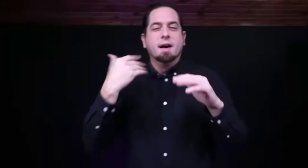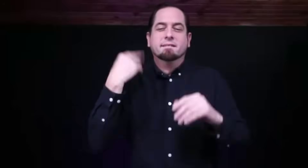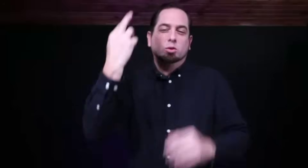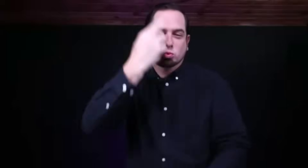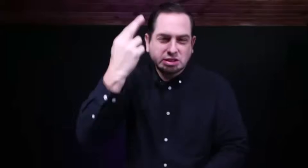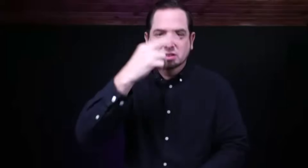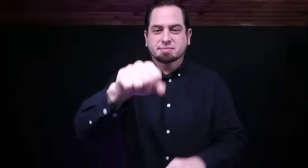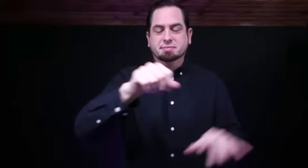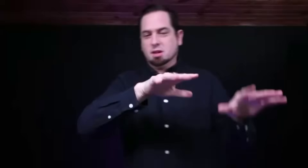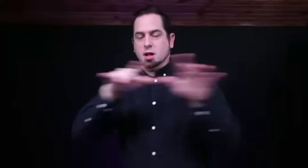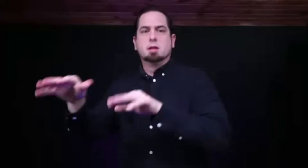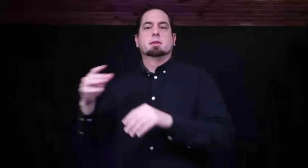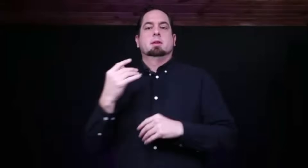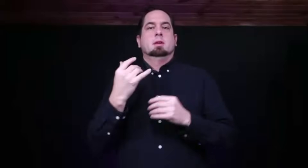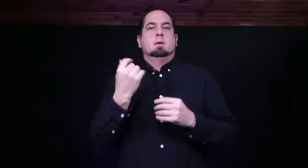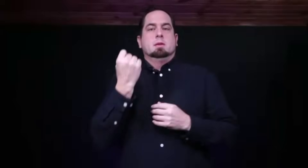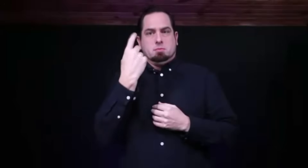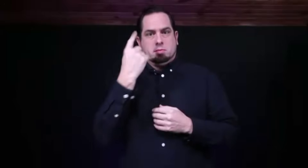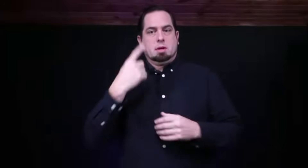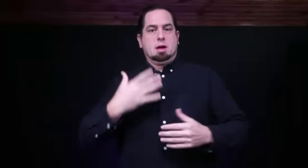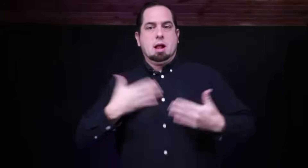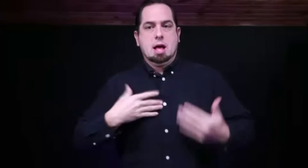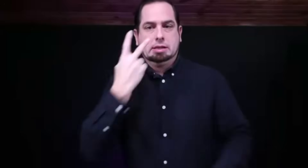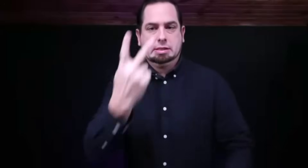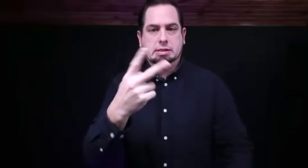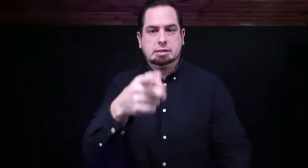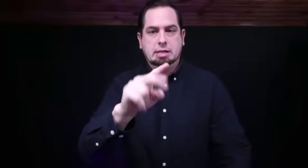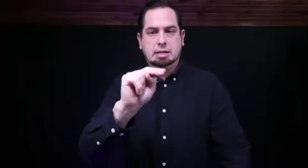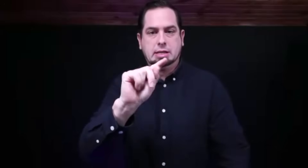there are reasons why and all that, and I’m glad to see that